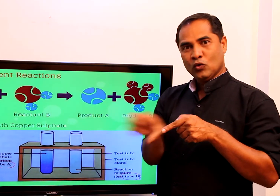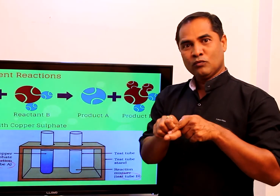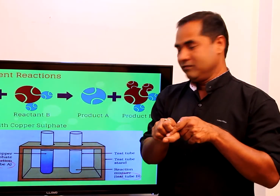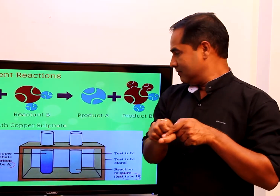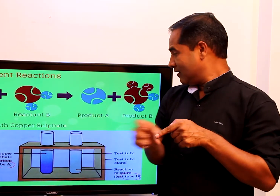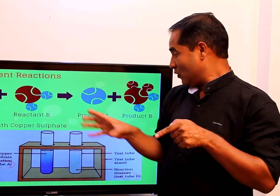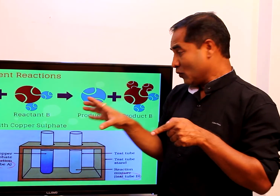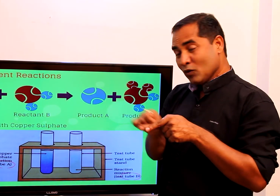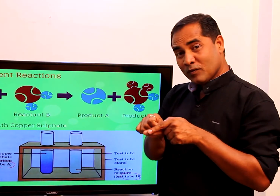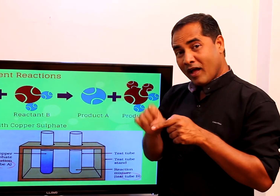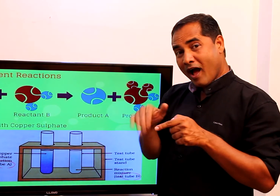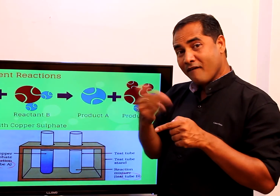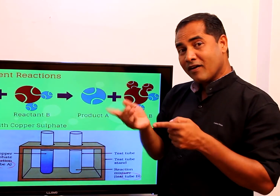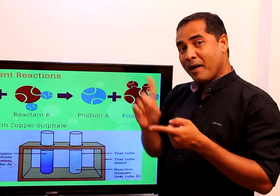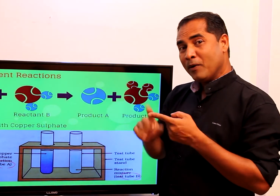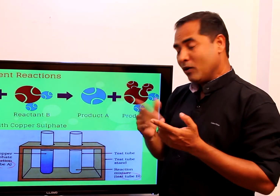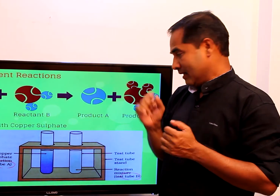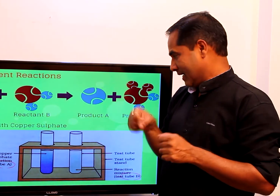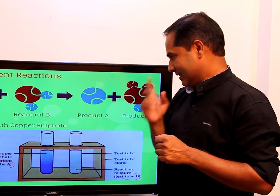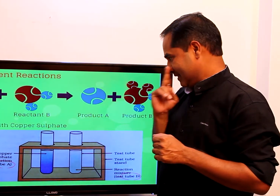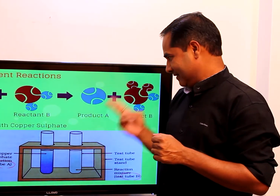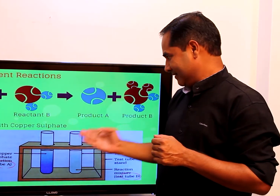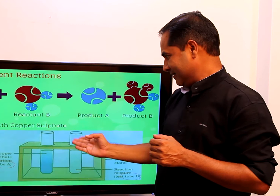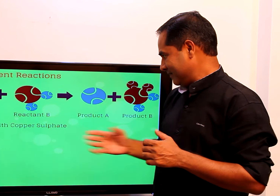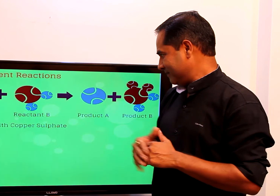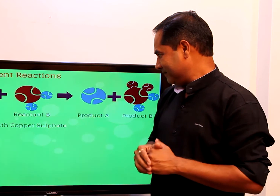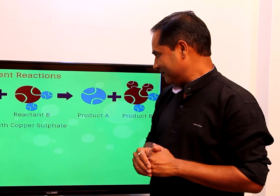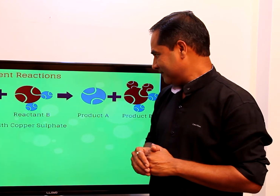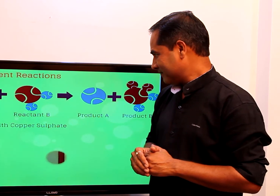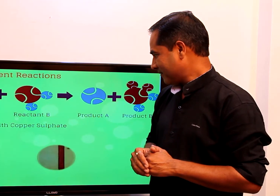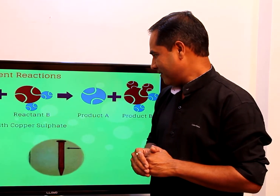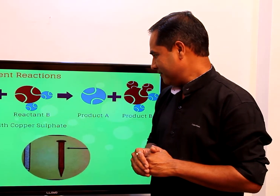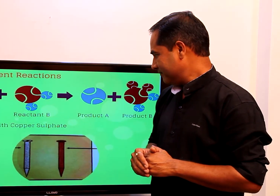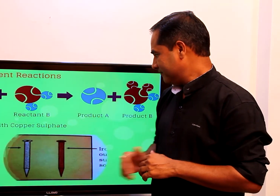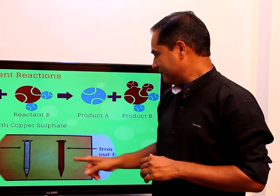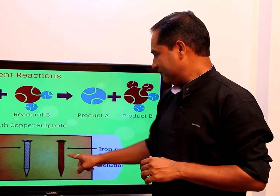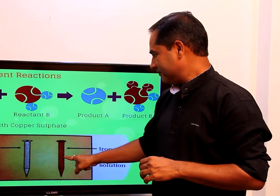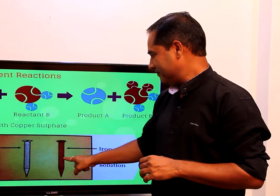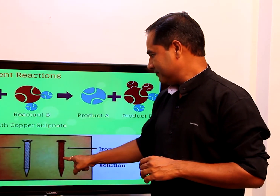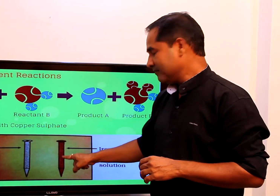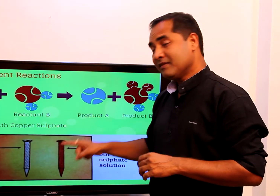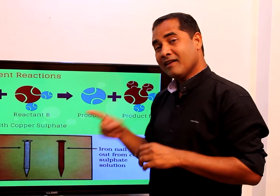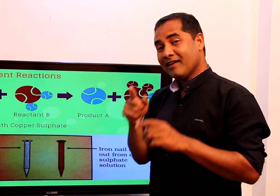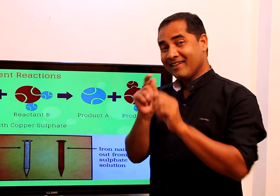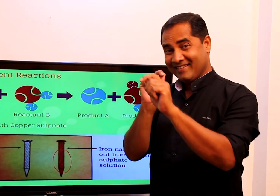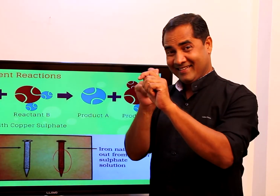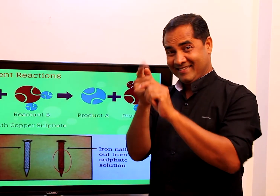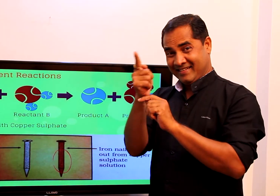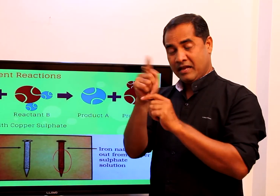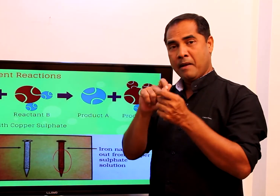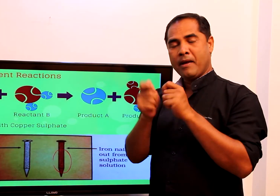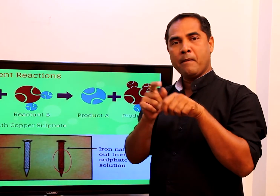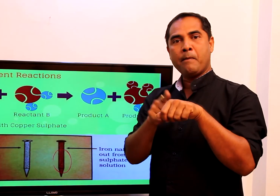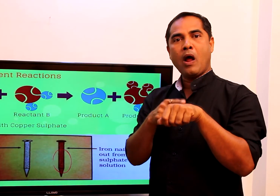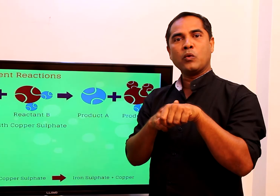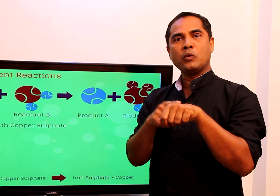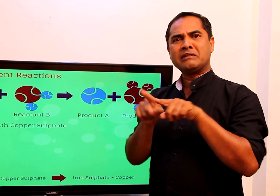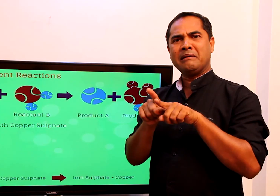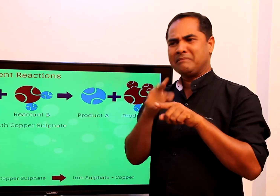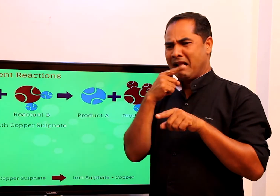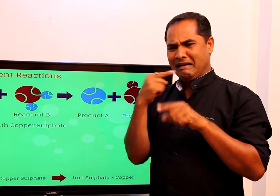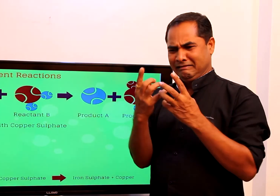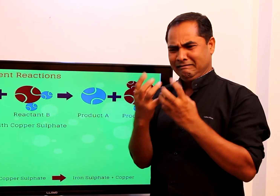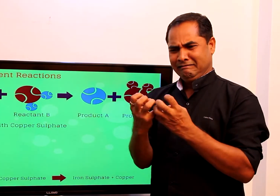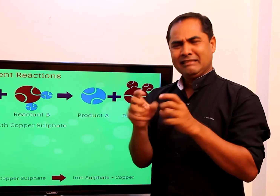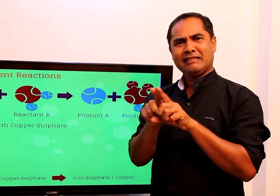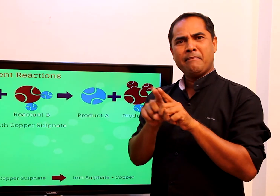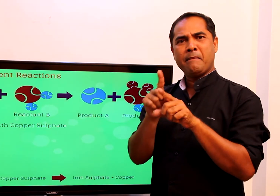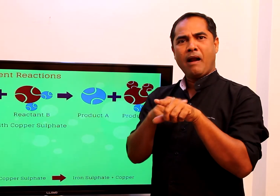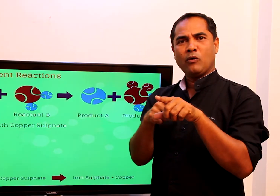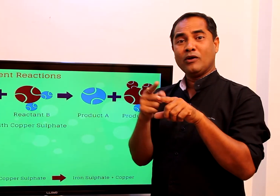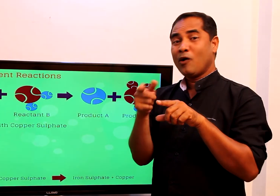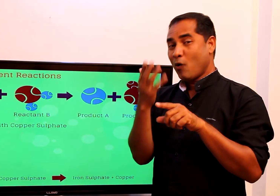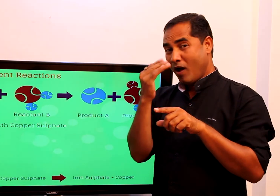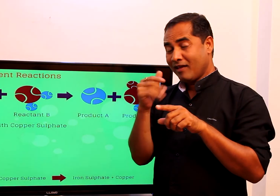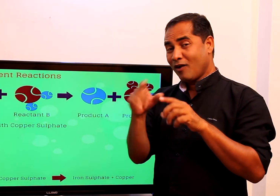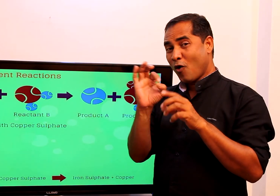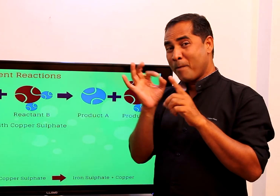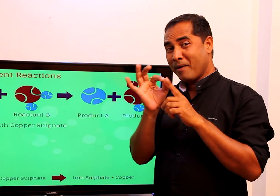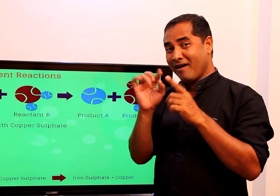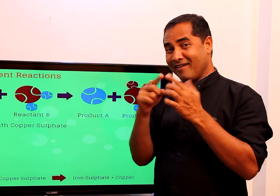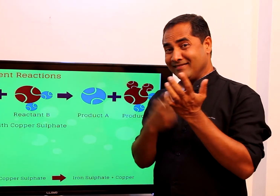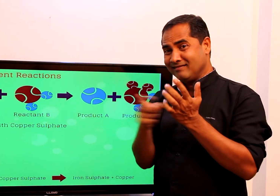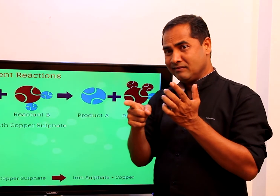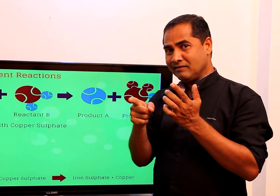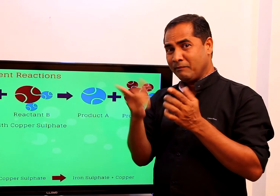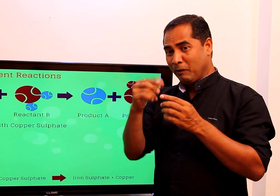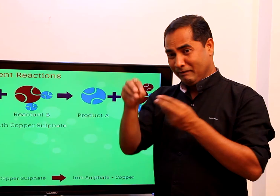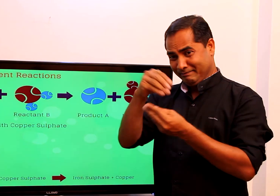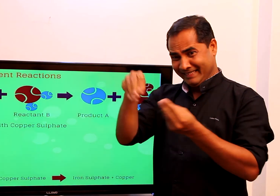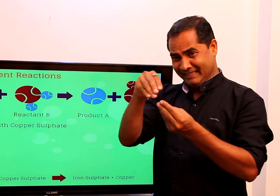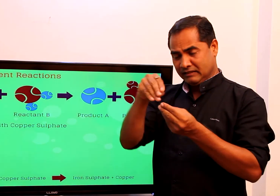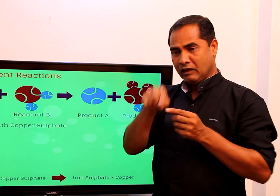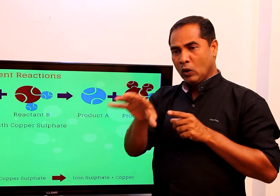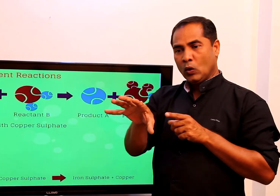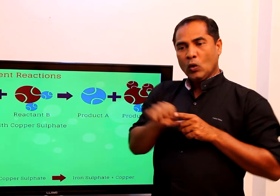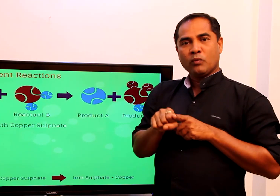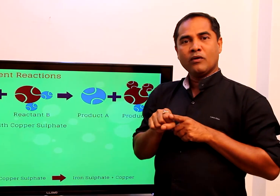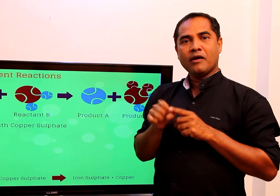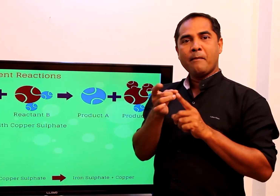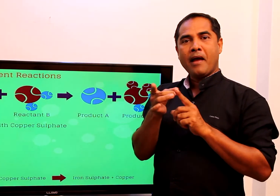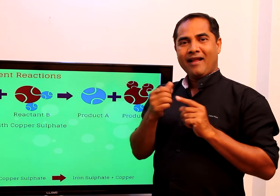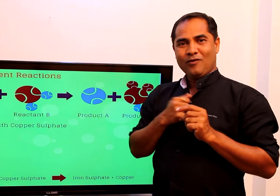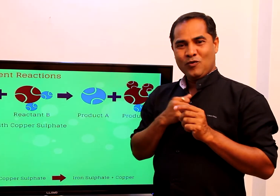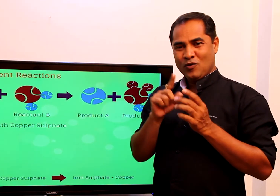the displacement reaction and the iron nail also changes color because of the